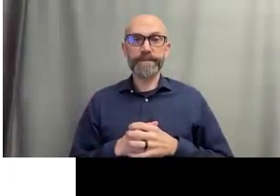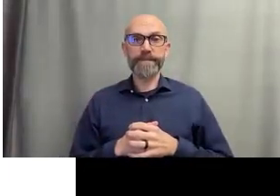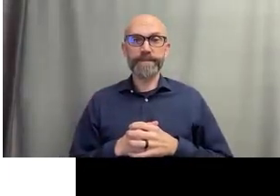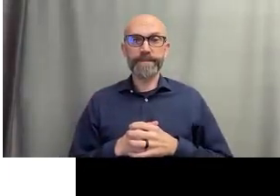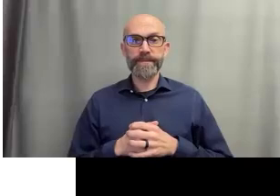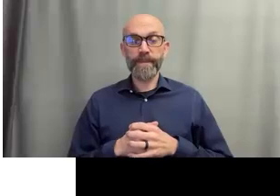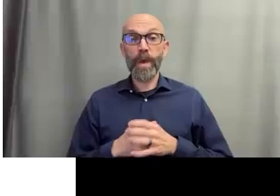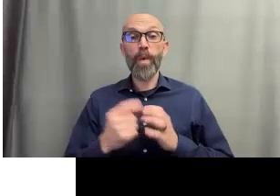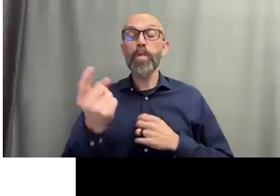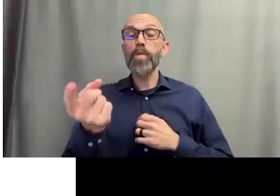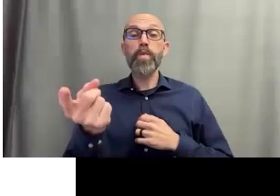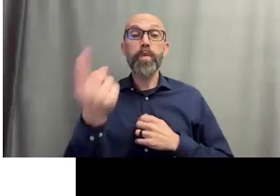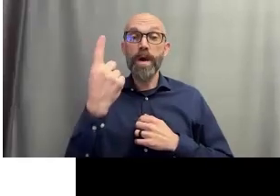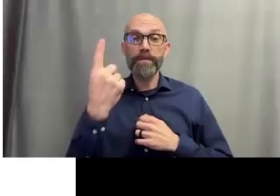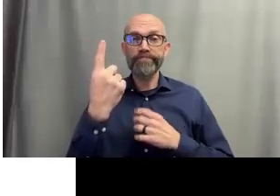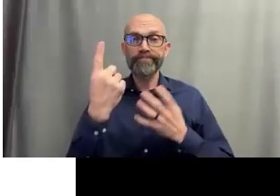One thing that I wanted to